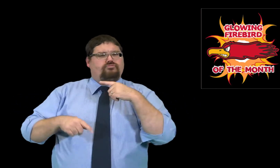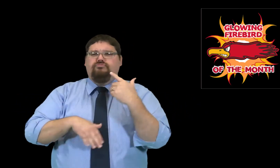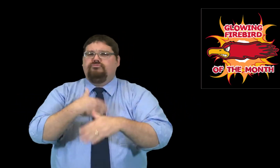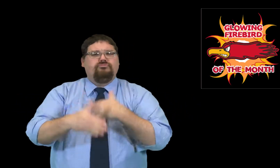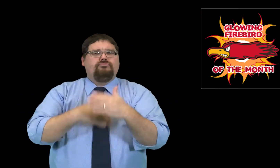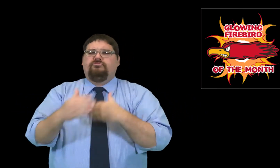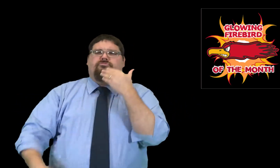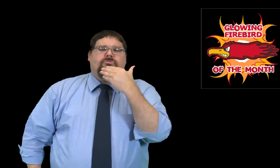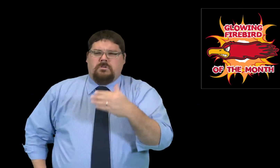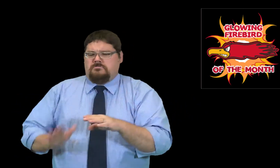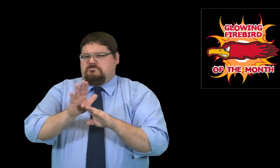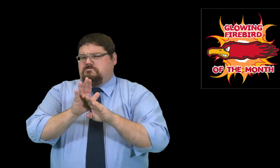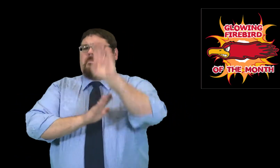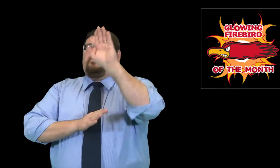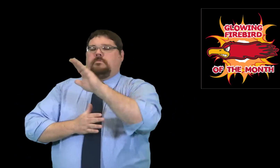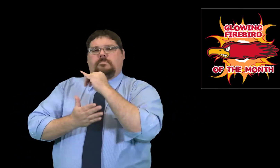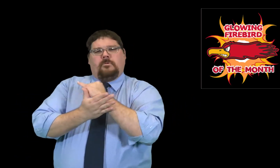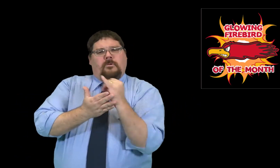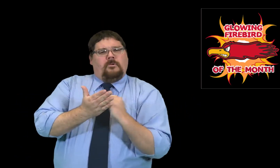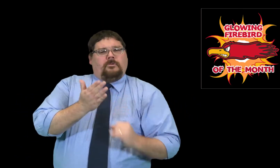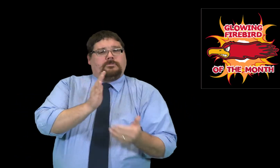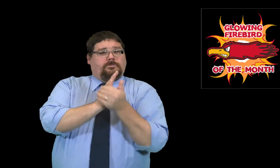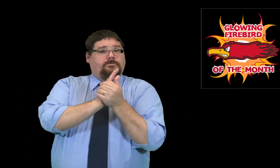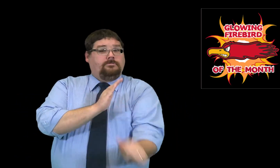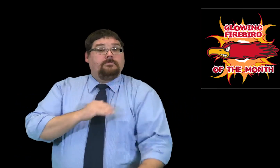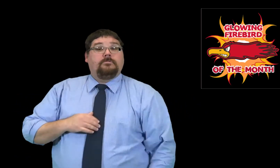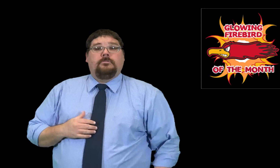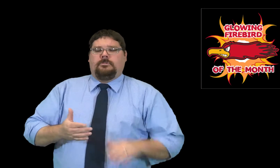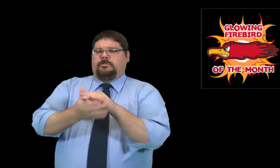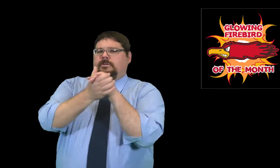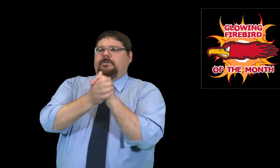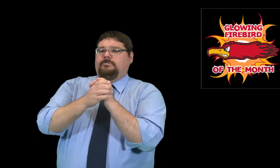This student also has incredible talent in art.